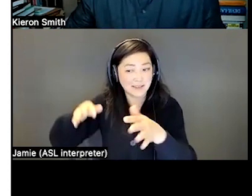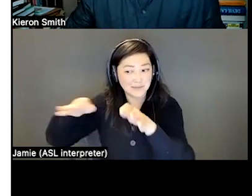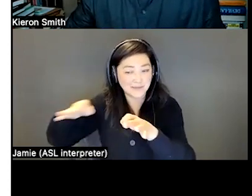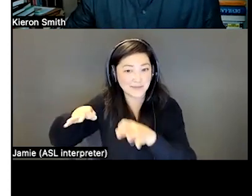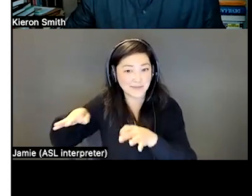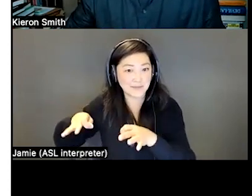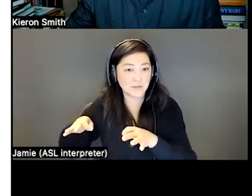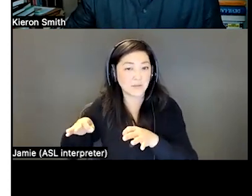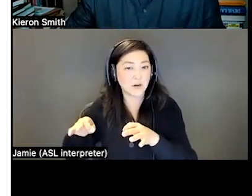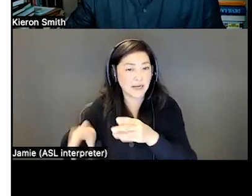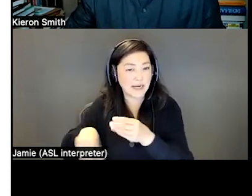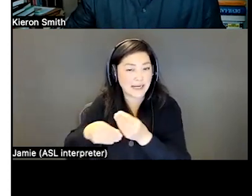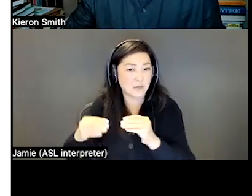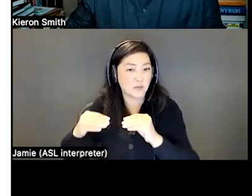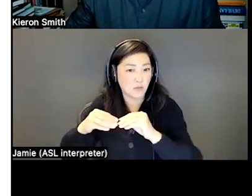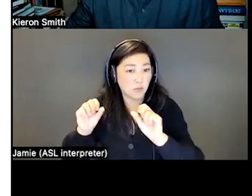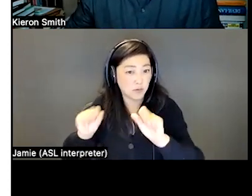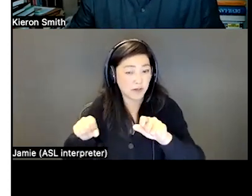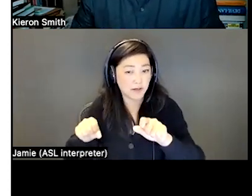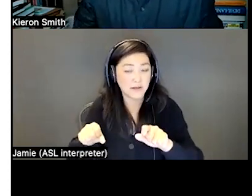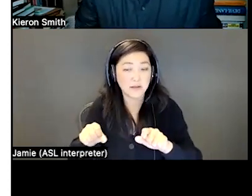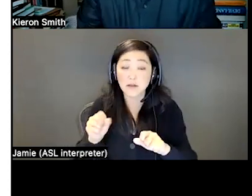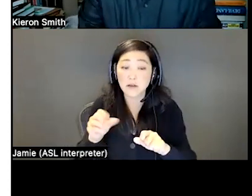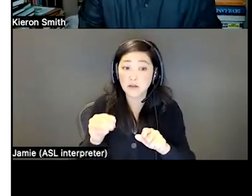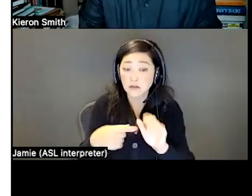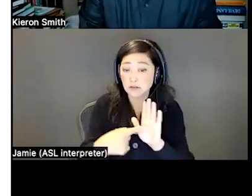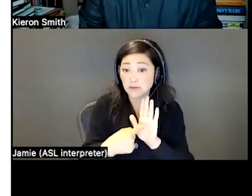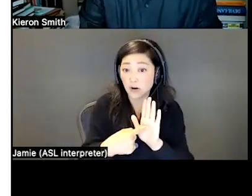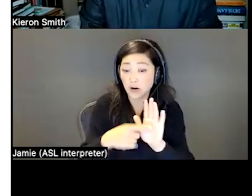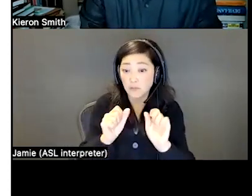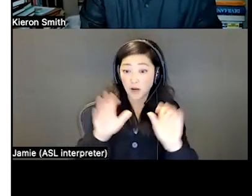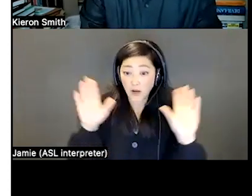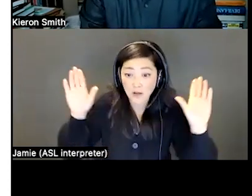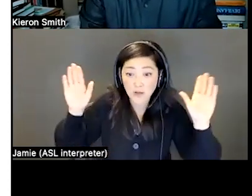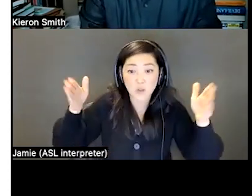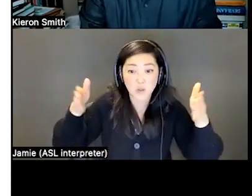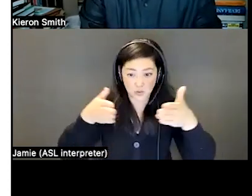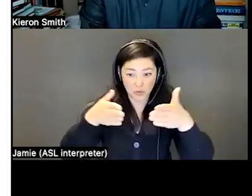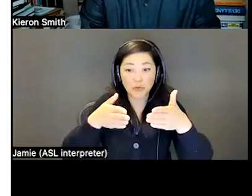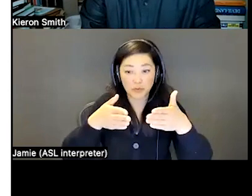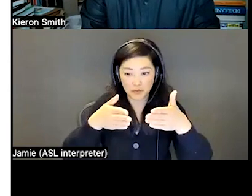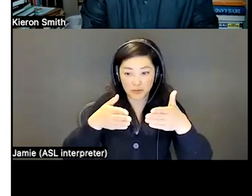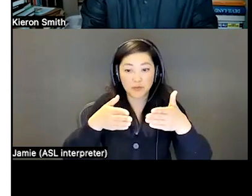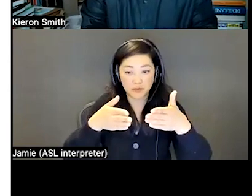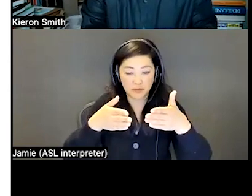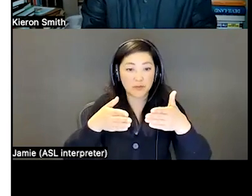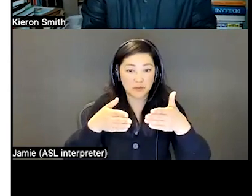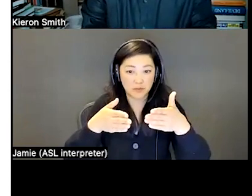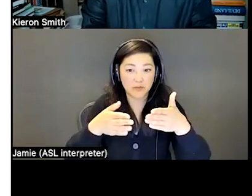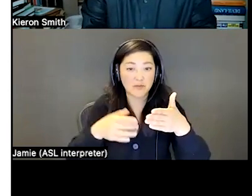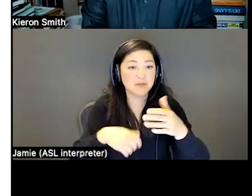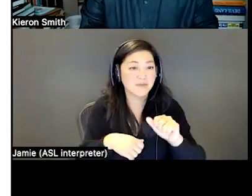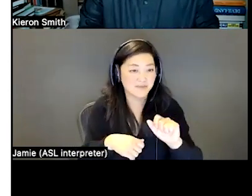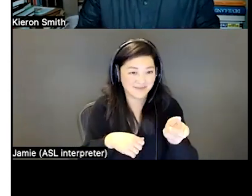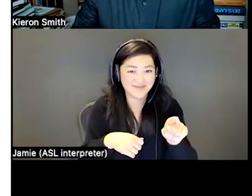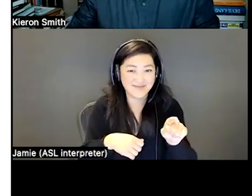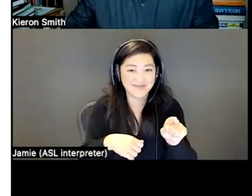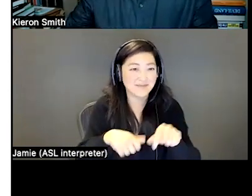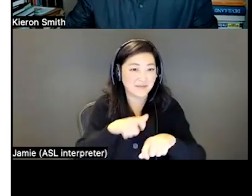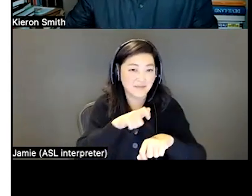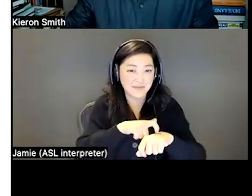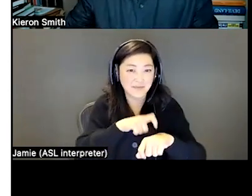for example, you could narrow it right down to the Cold War period using a time period qualifier. And